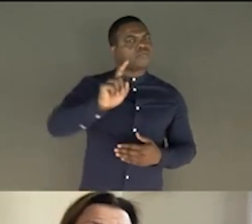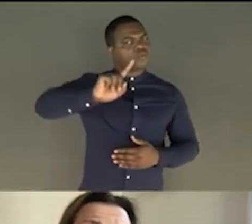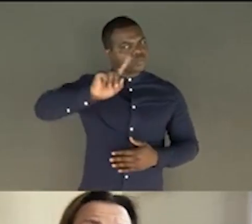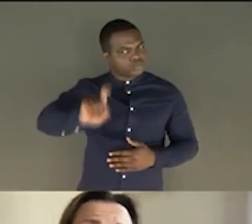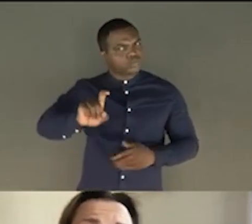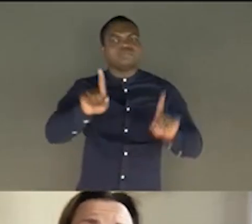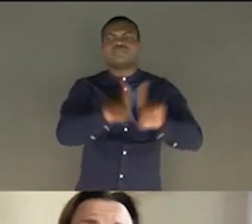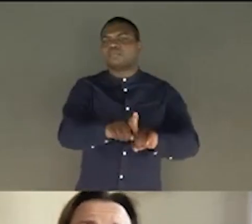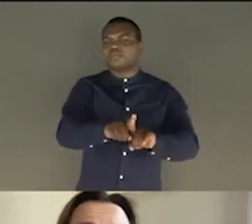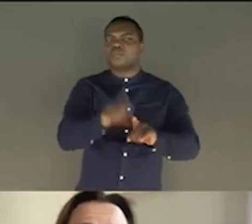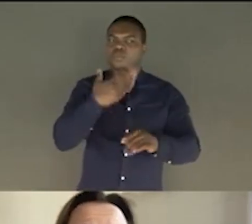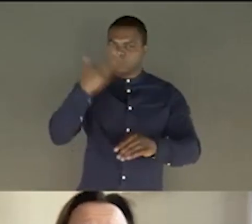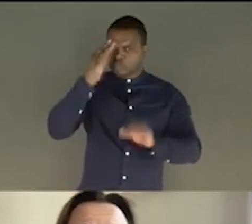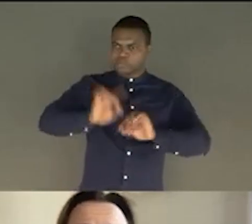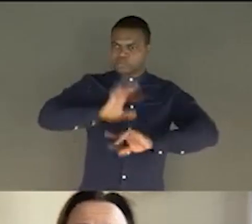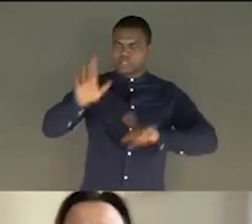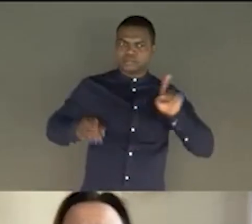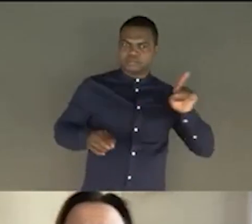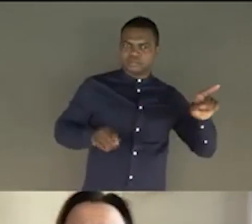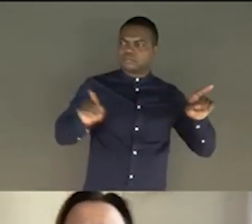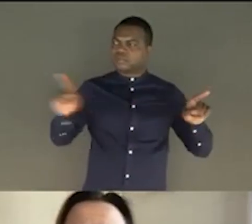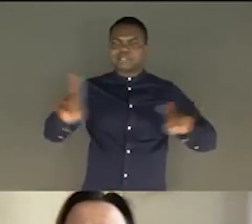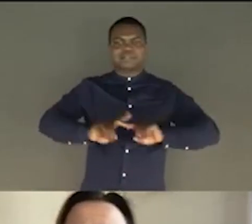And I understand why it seems a bit sometimes difficult.